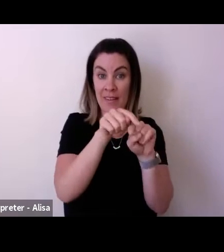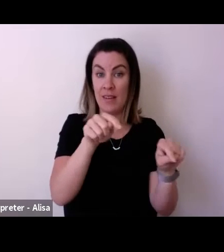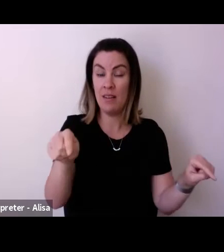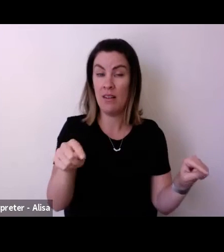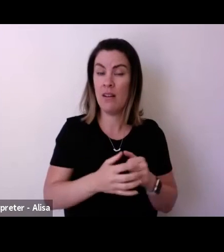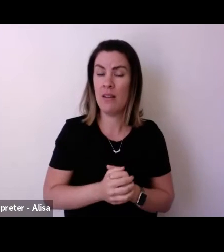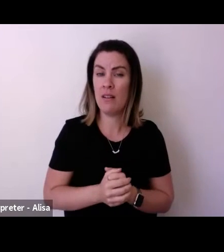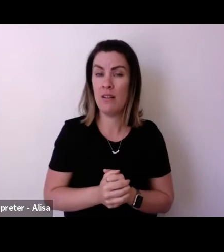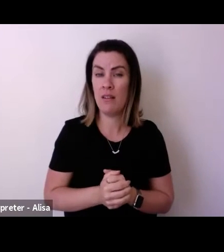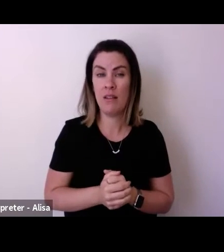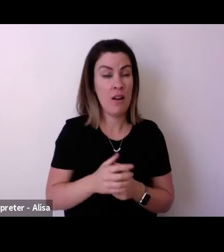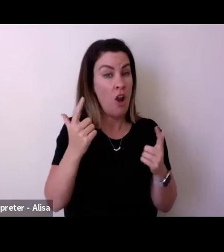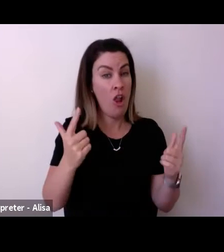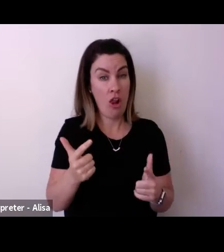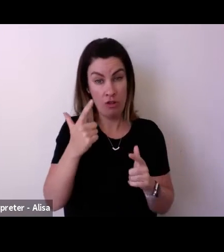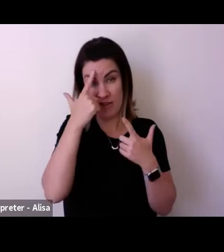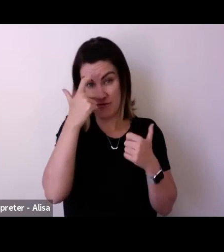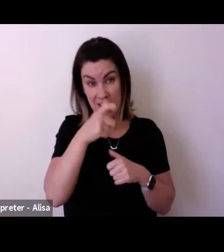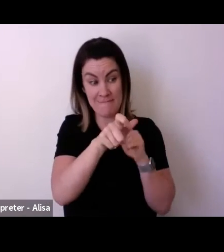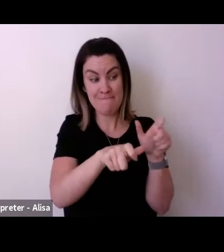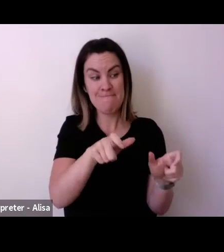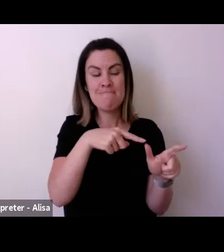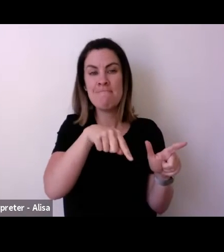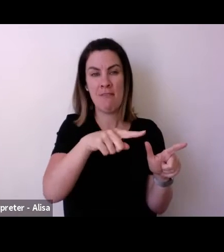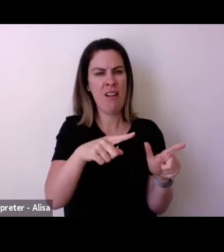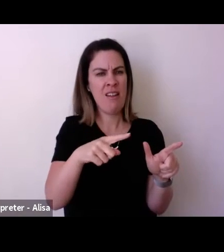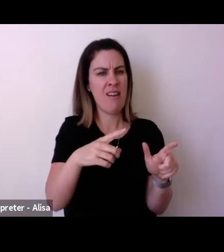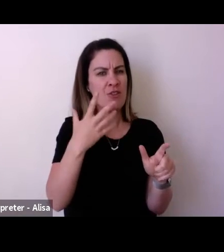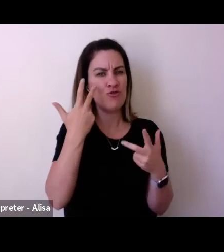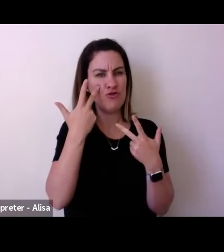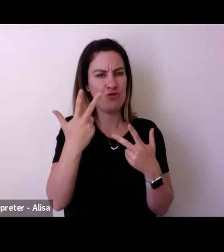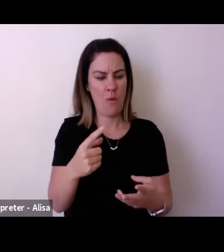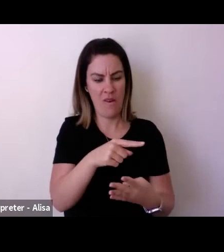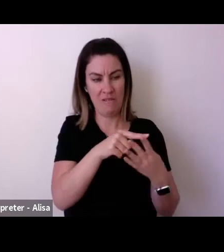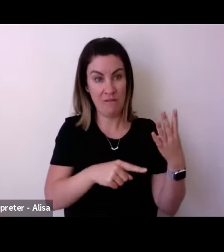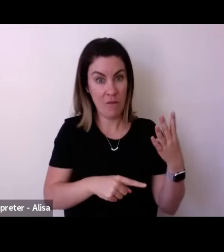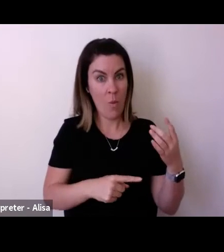to four key allied or complementary industries. Industries